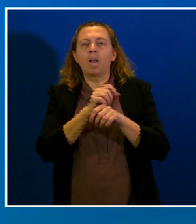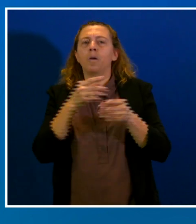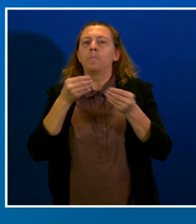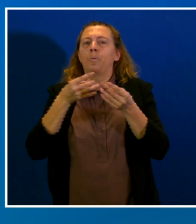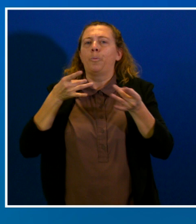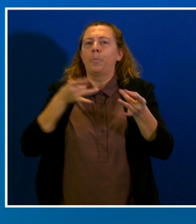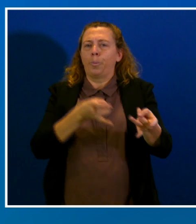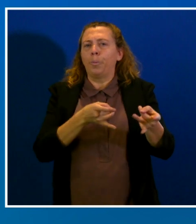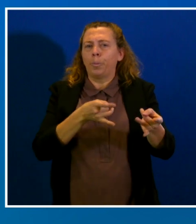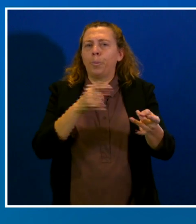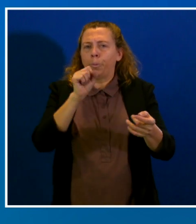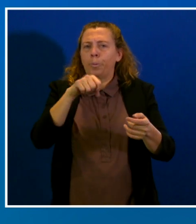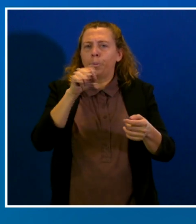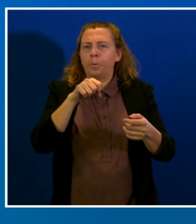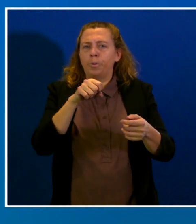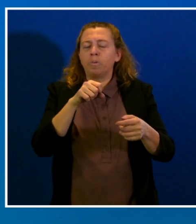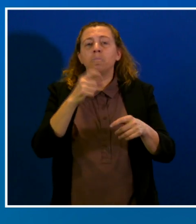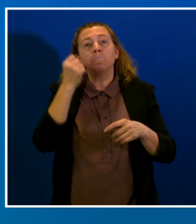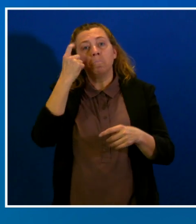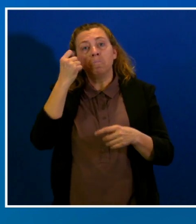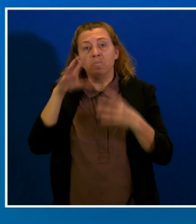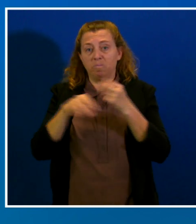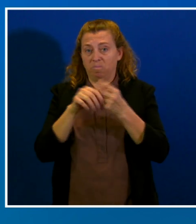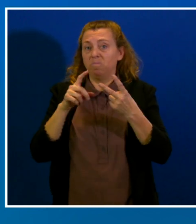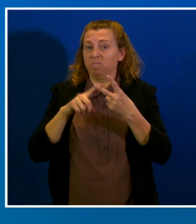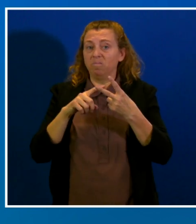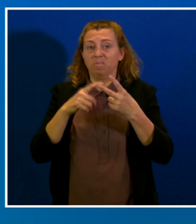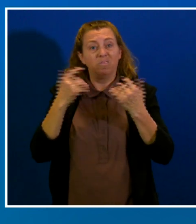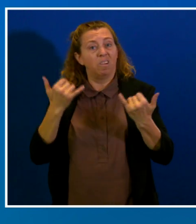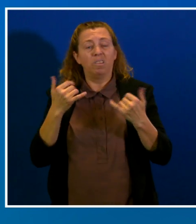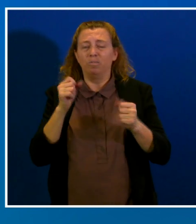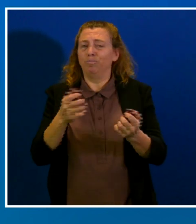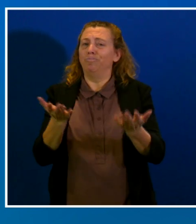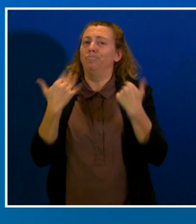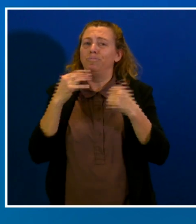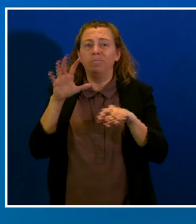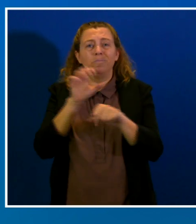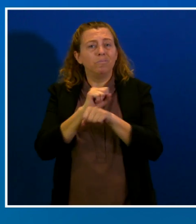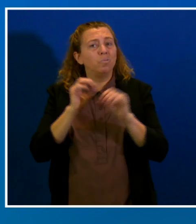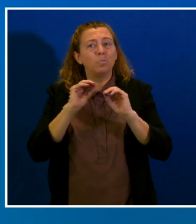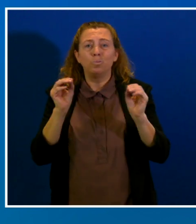drop in vaccinations are now available at Tower Mall during all operating hours.